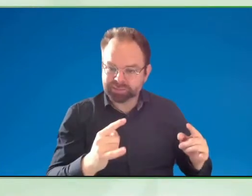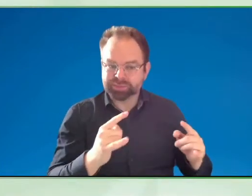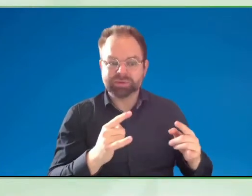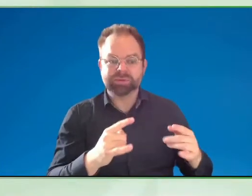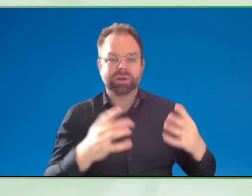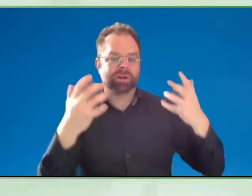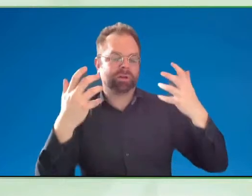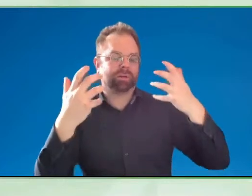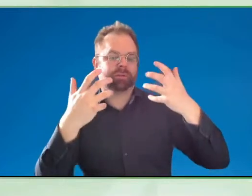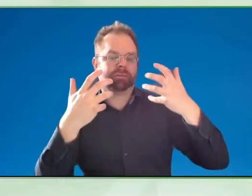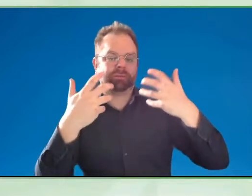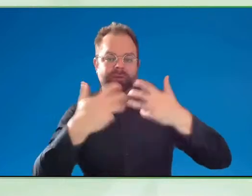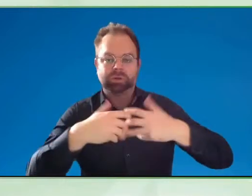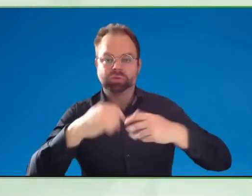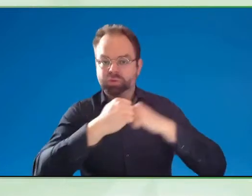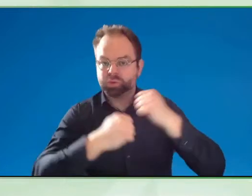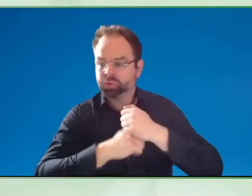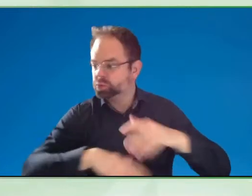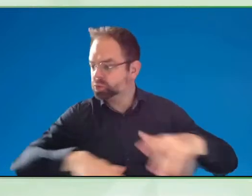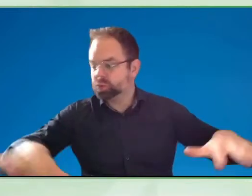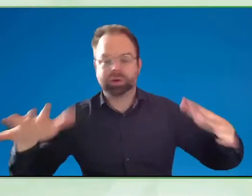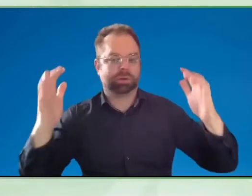teachers and experts in the field of education.